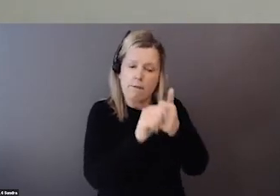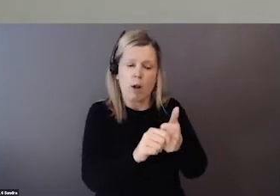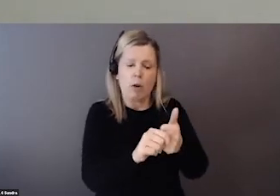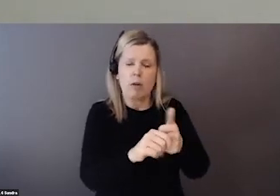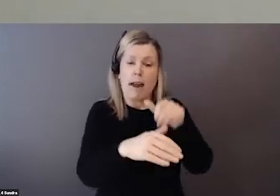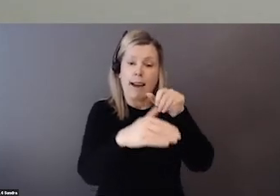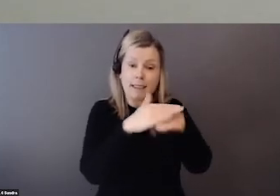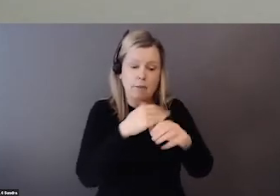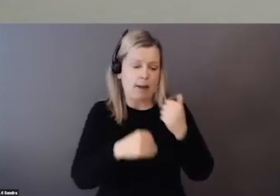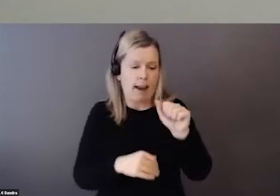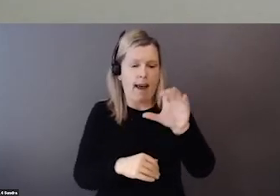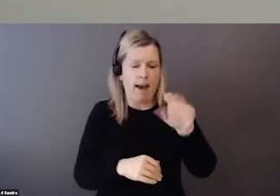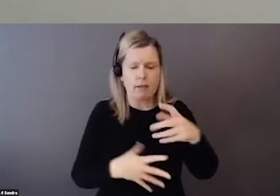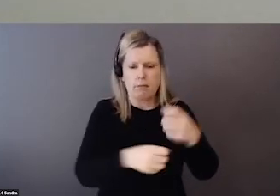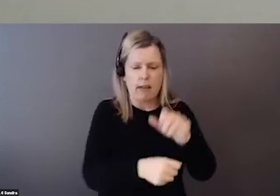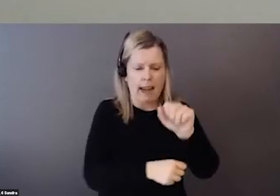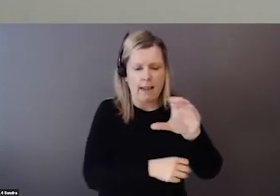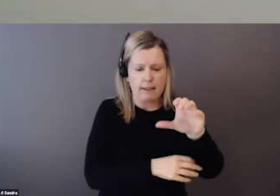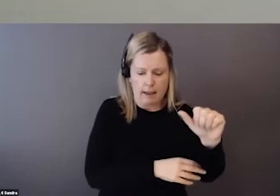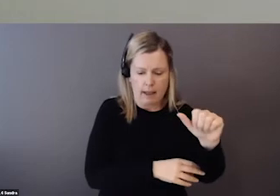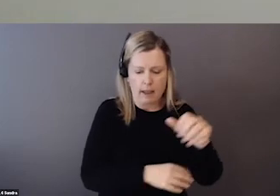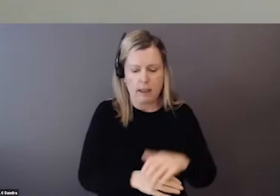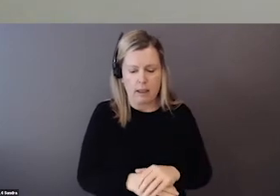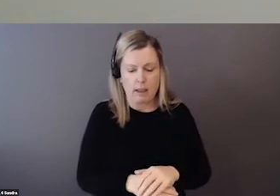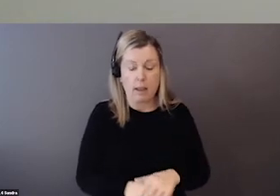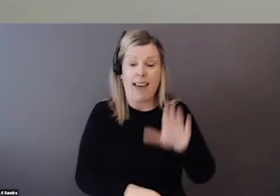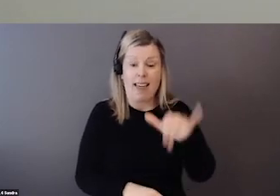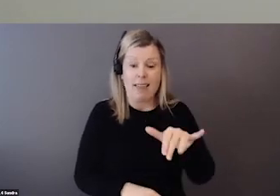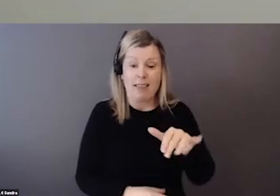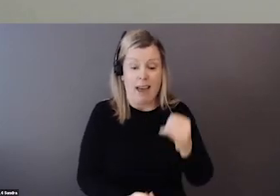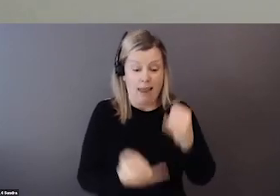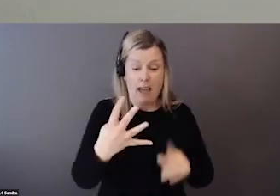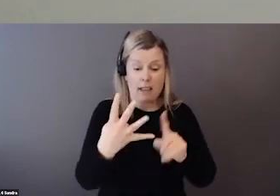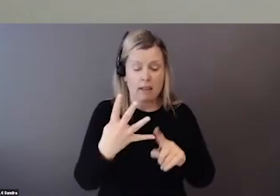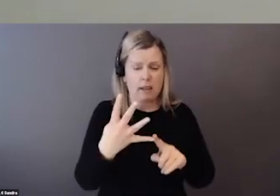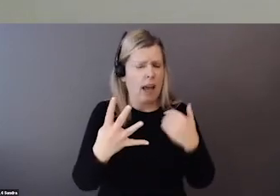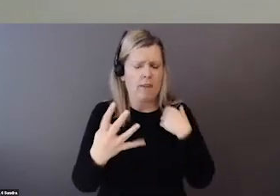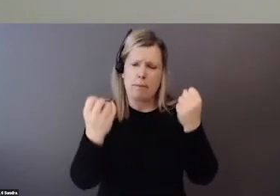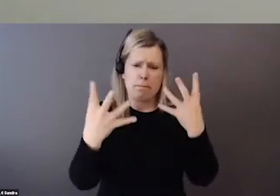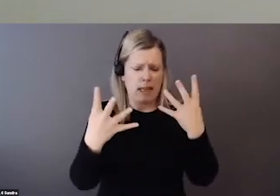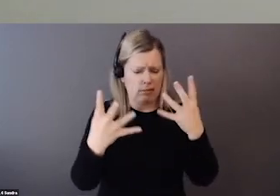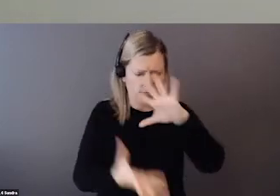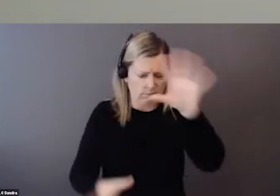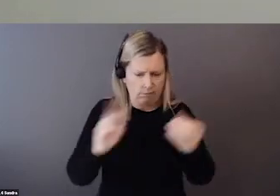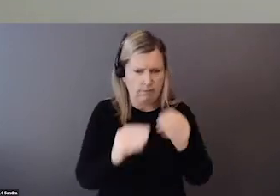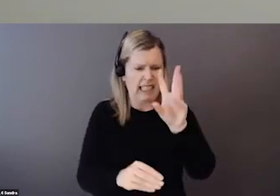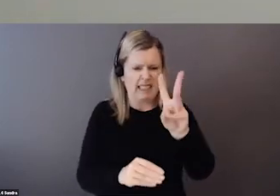This presentation will involve a number of participants; Samantha Butler, Tara Connolly, Lorraine Gordon,